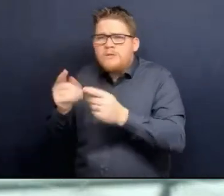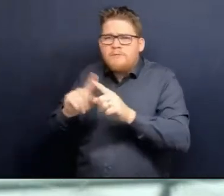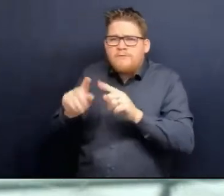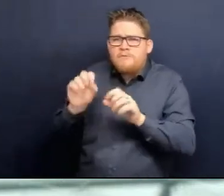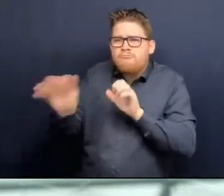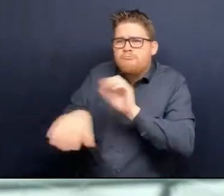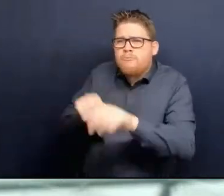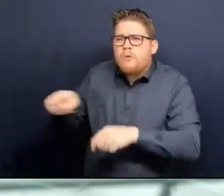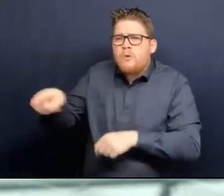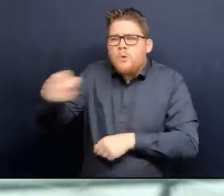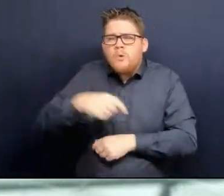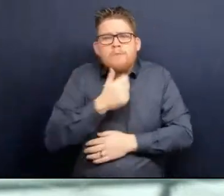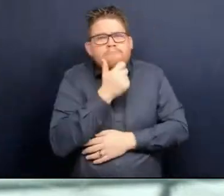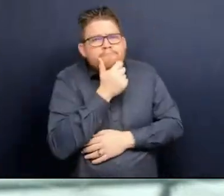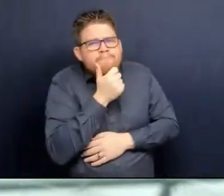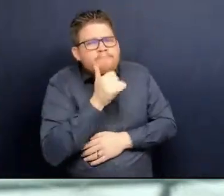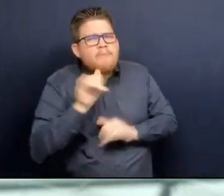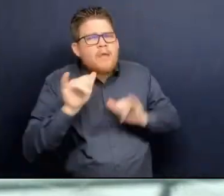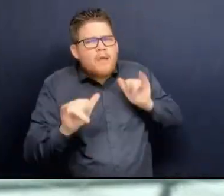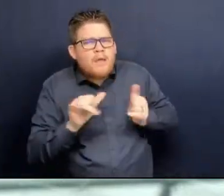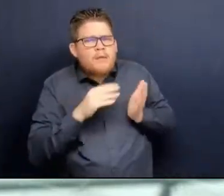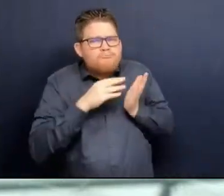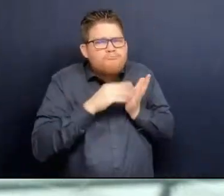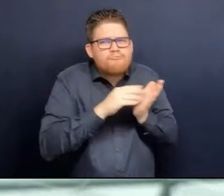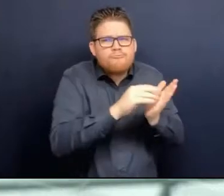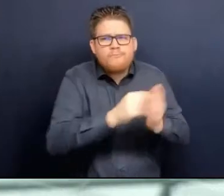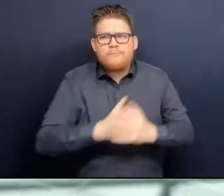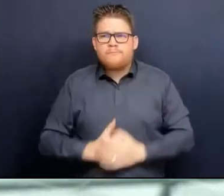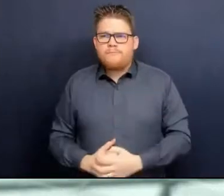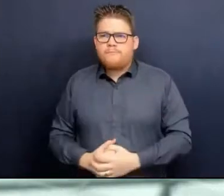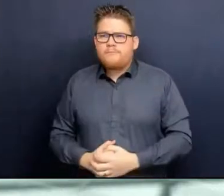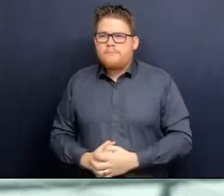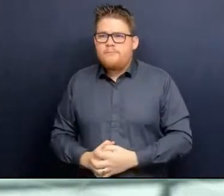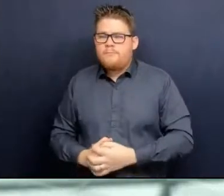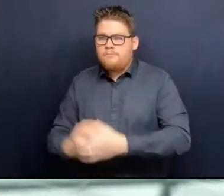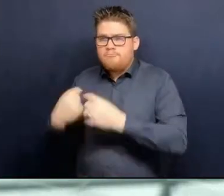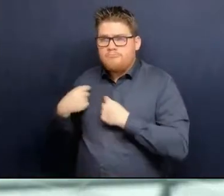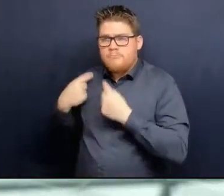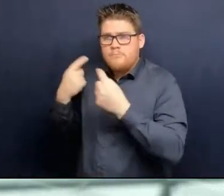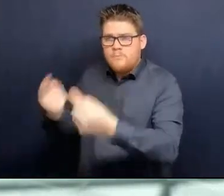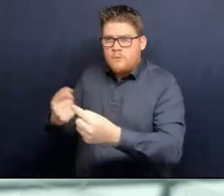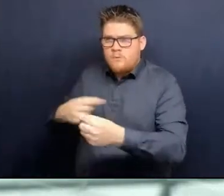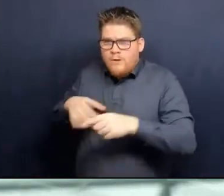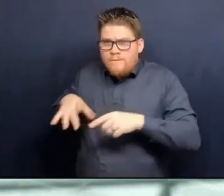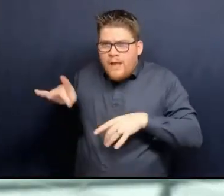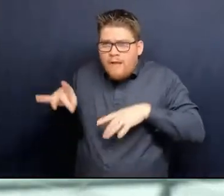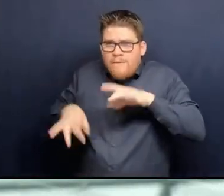that risk and as we see as we've gone through this period, we've